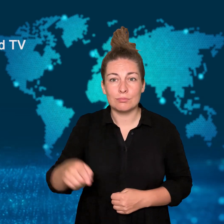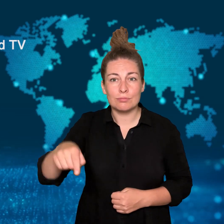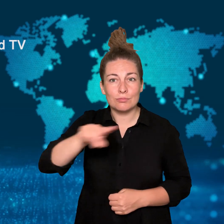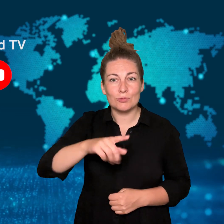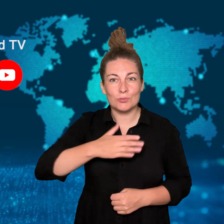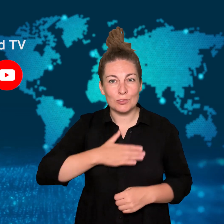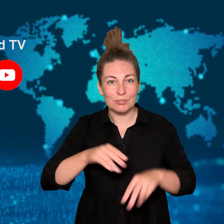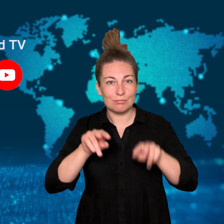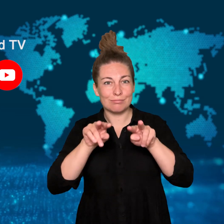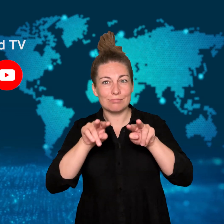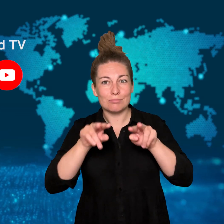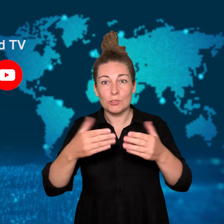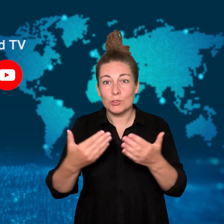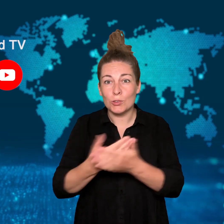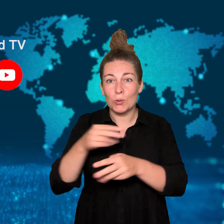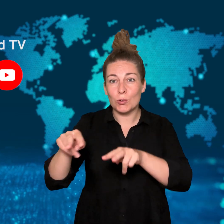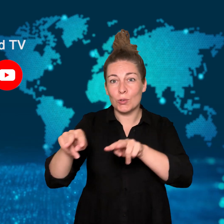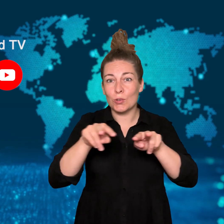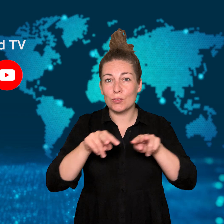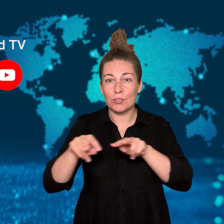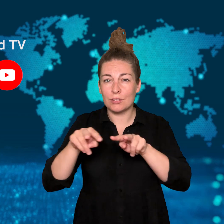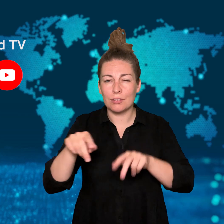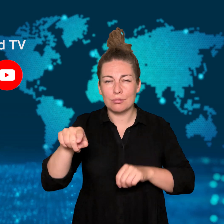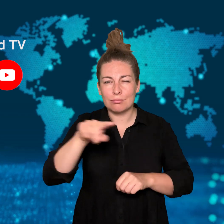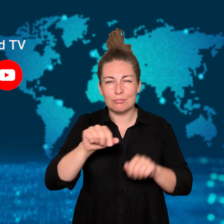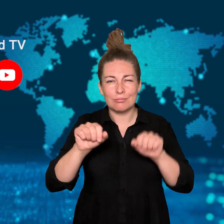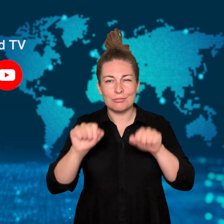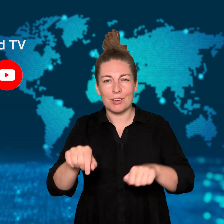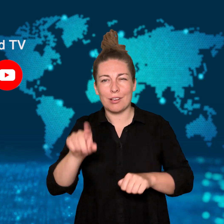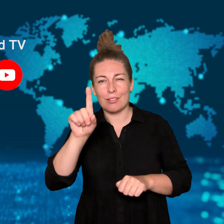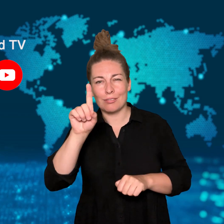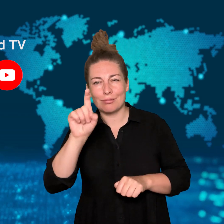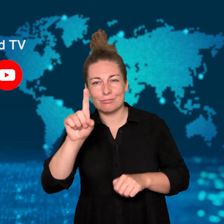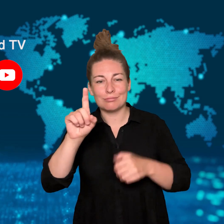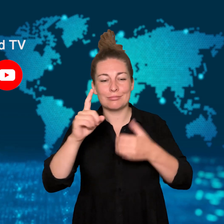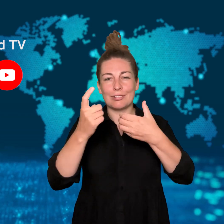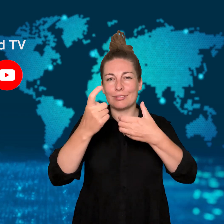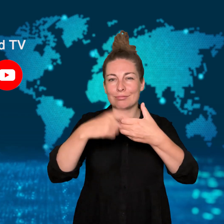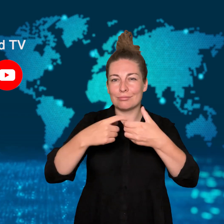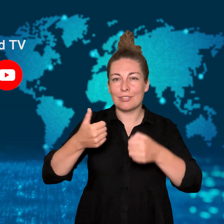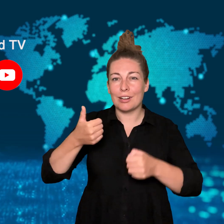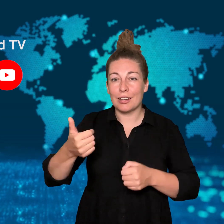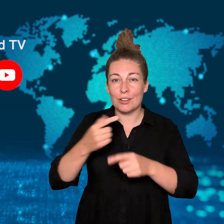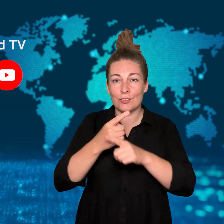Don't forget to subscribe, like, and follow H3 World TV